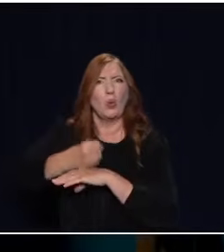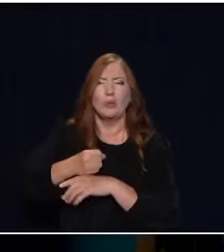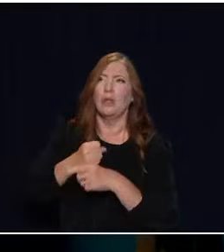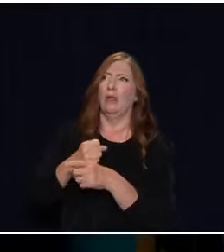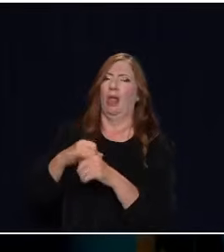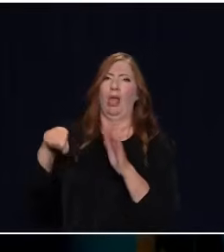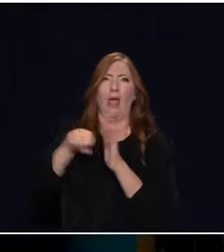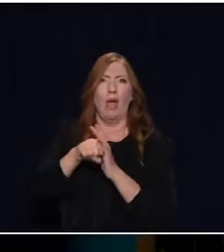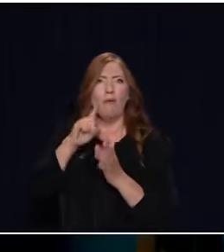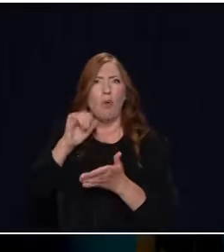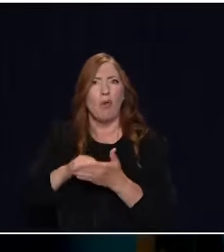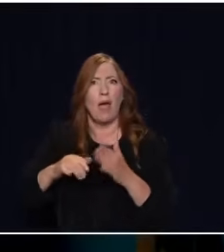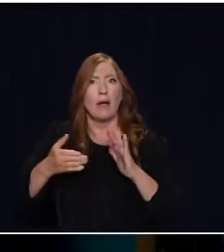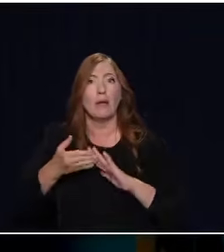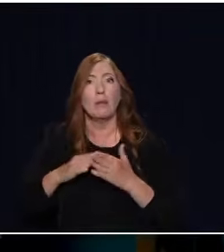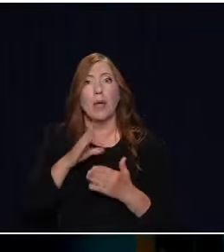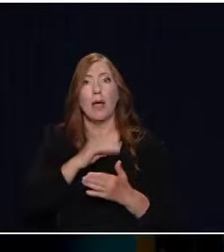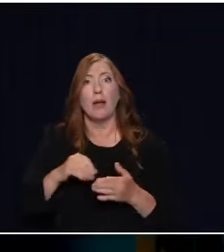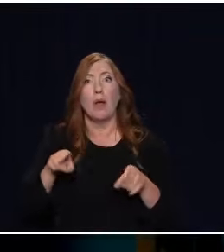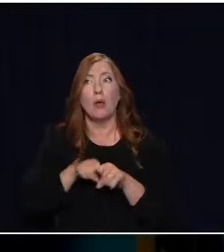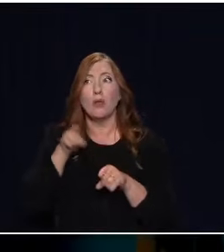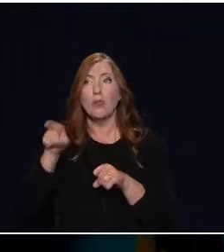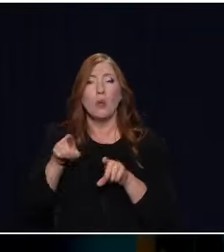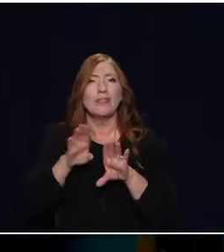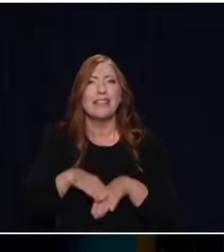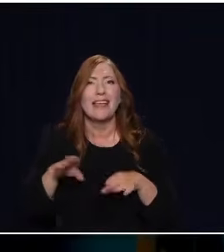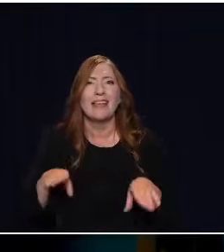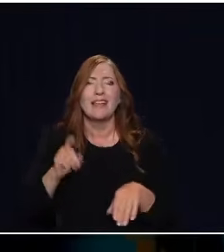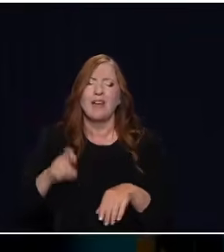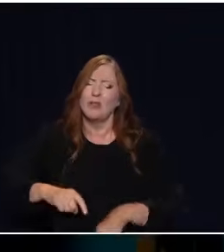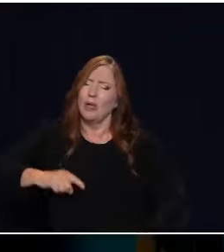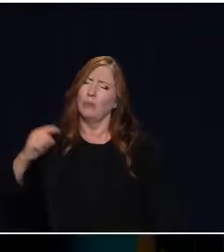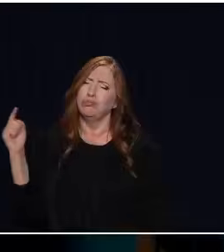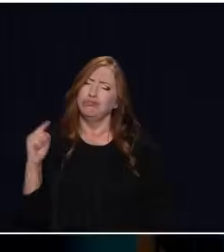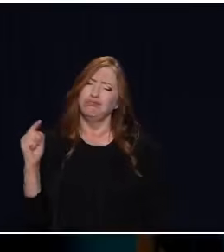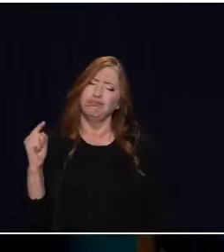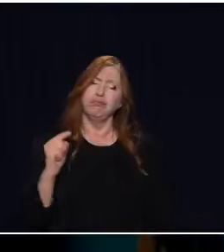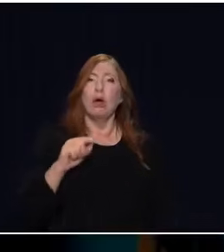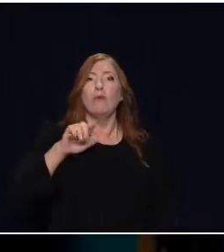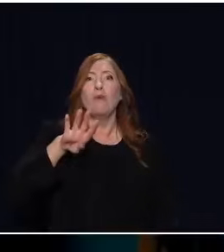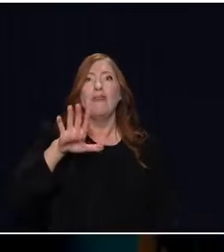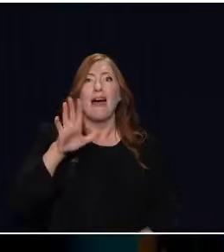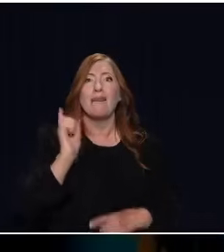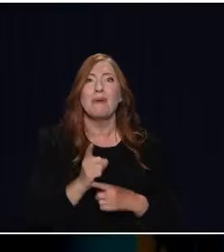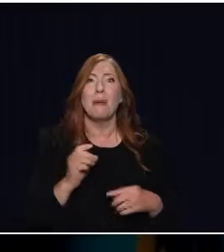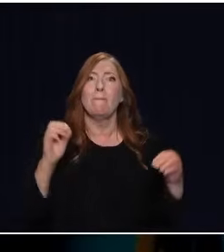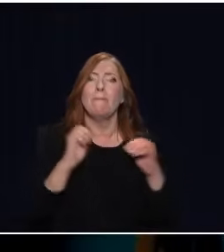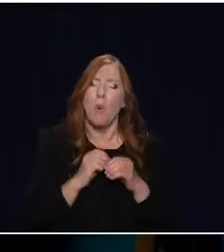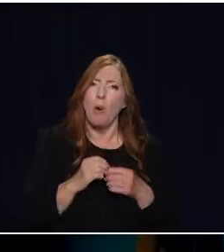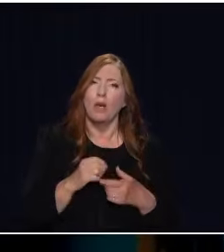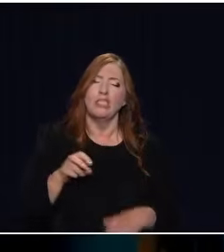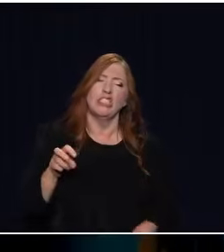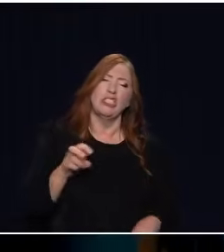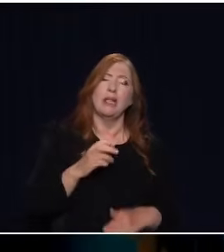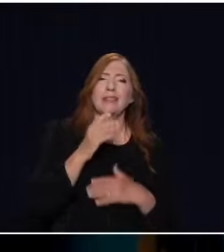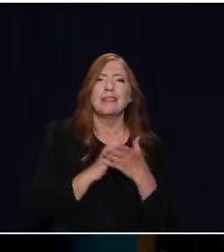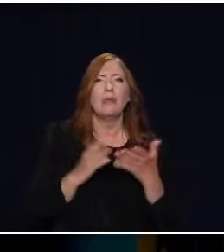AND SO WHEN WE CLOSE A RURAL SCHOOL, IT IS DETRIMENTAL TO THAT COMMUNITY, BUT ALSO THOSE